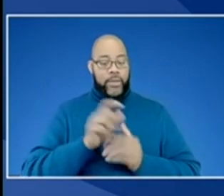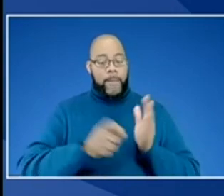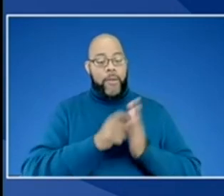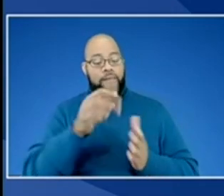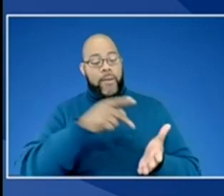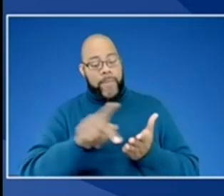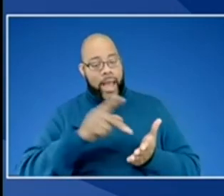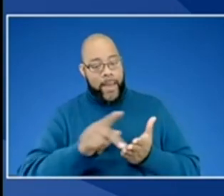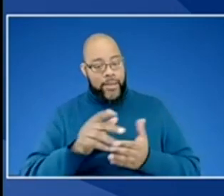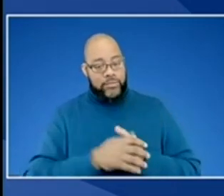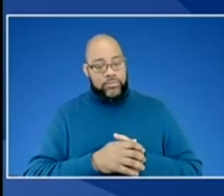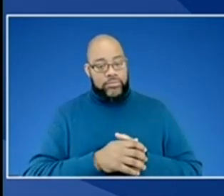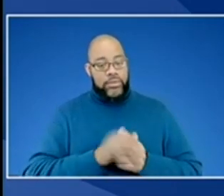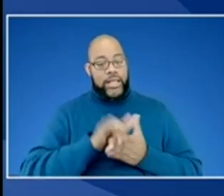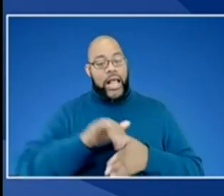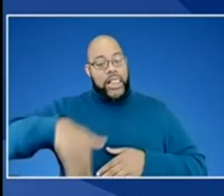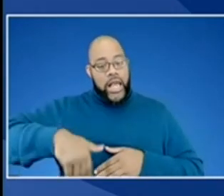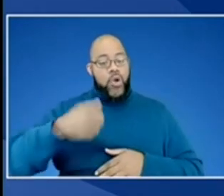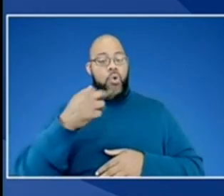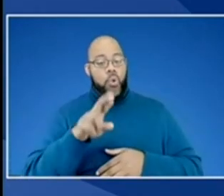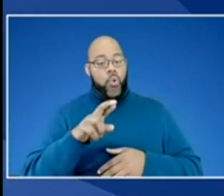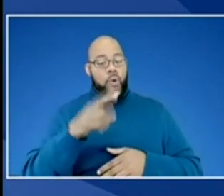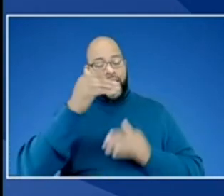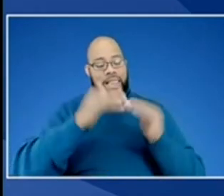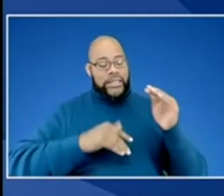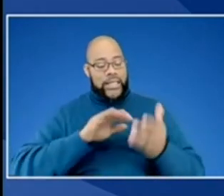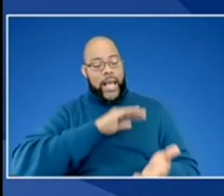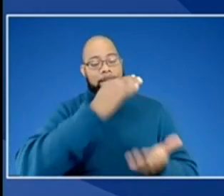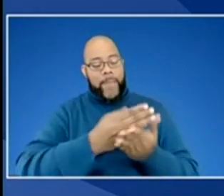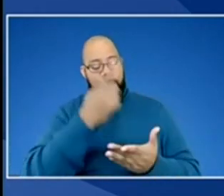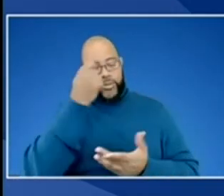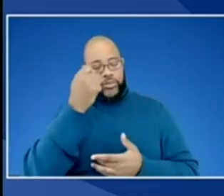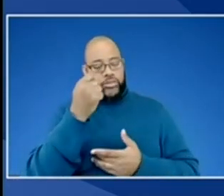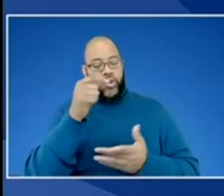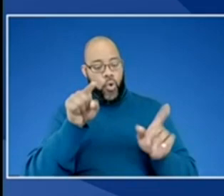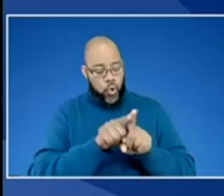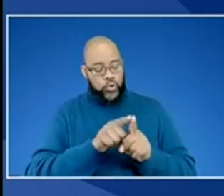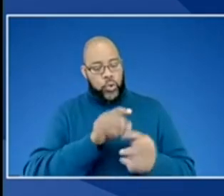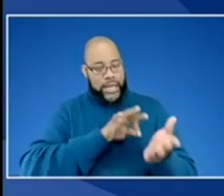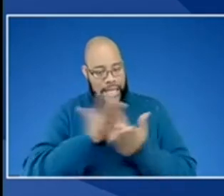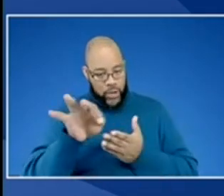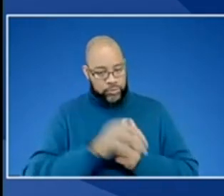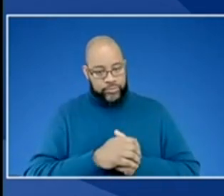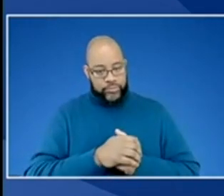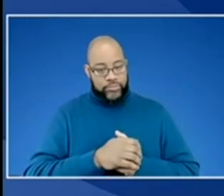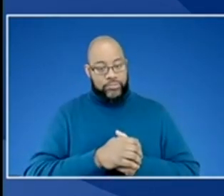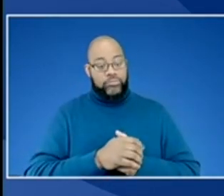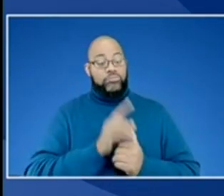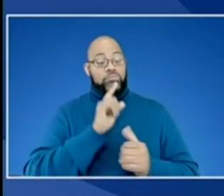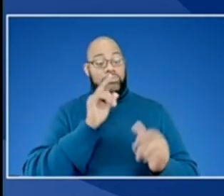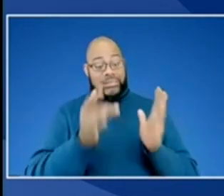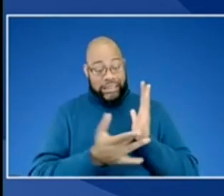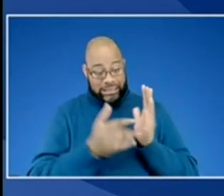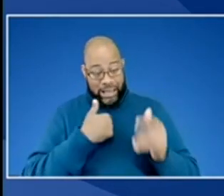payments were late or for less than the amount due also count. Technically, I met the requirement less